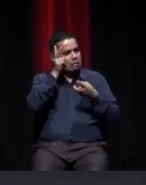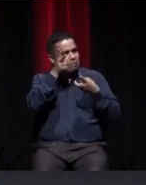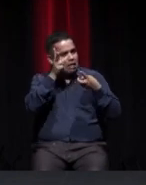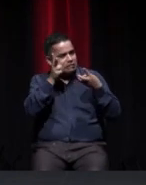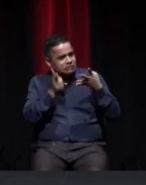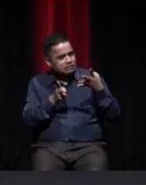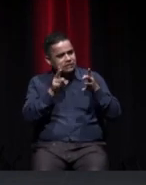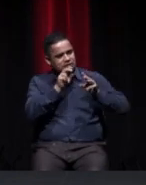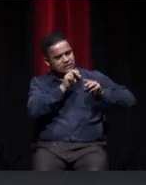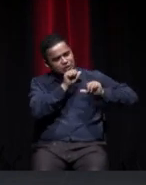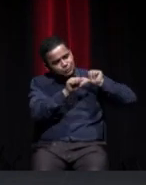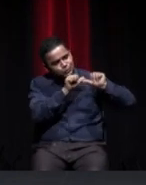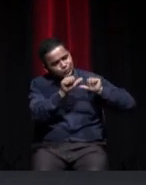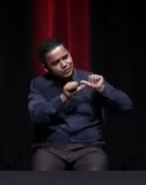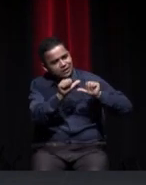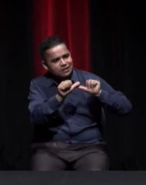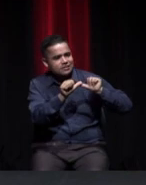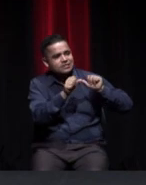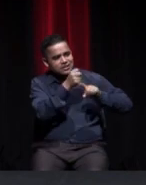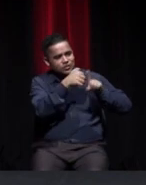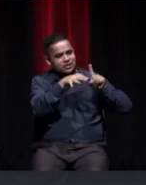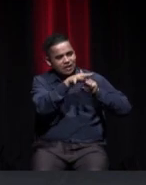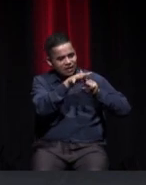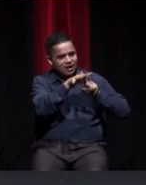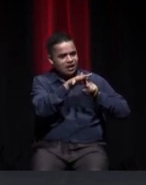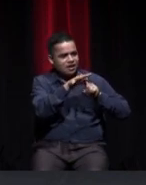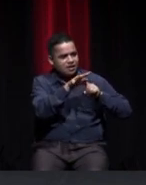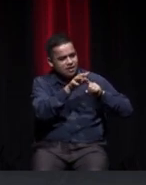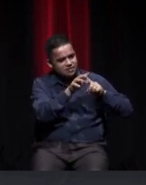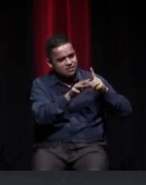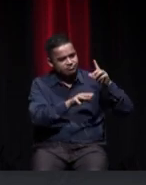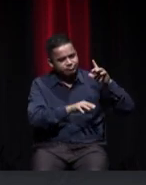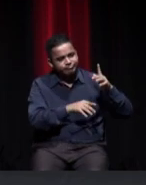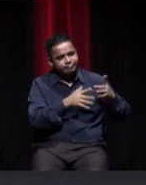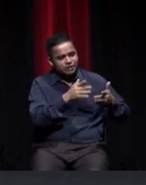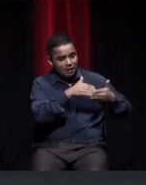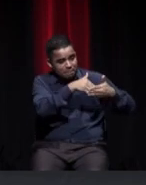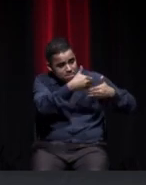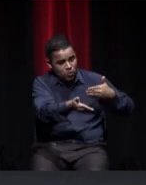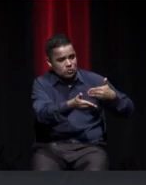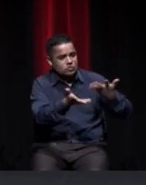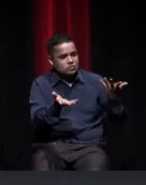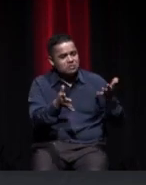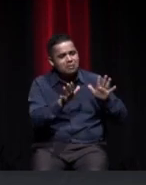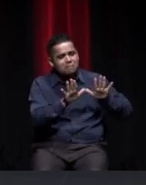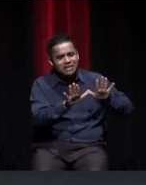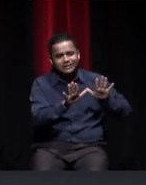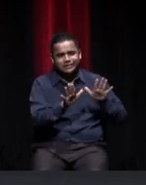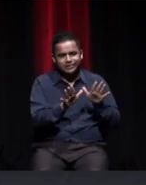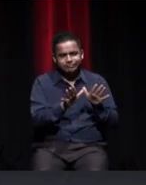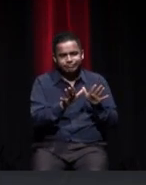of the industrial society to the post-industrial one, but in a much more optimistic way